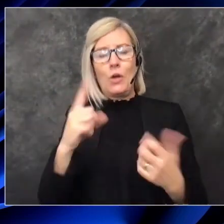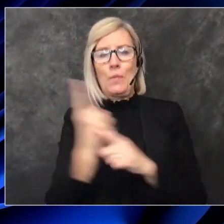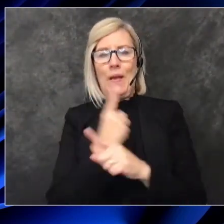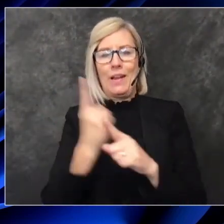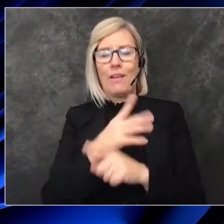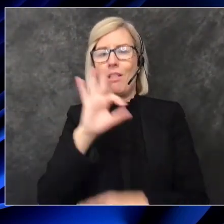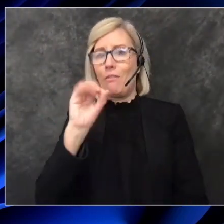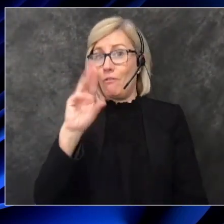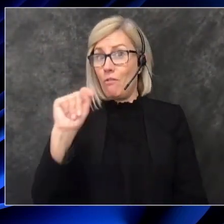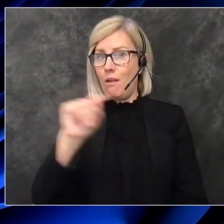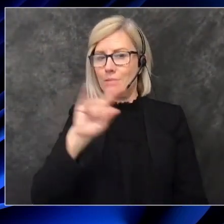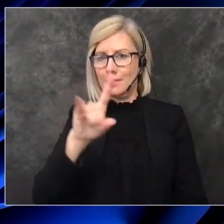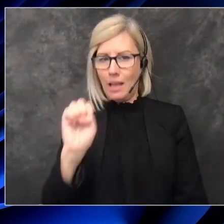going to go back to accessibility.